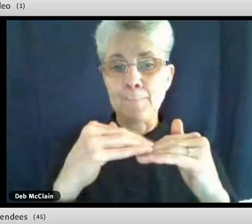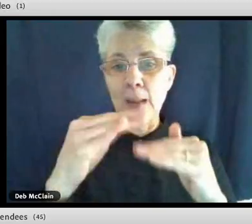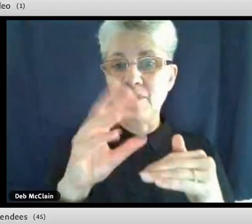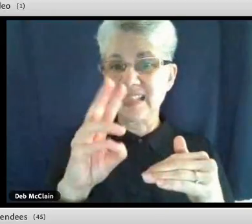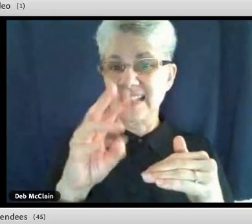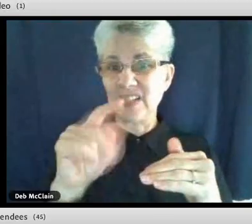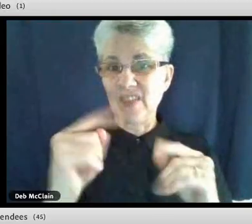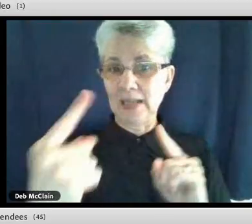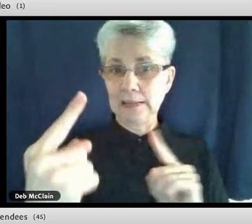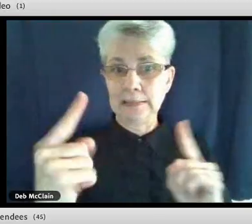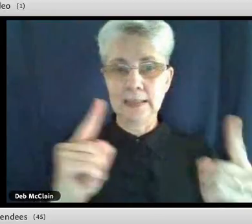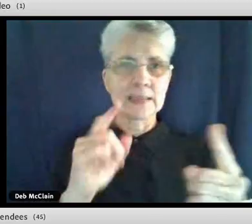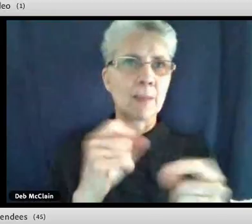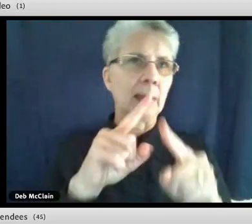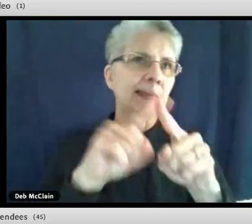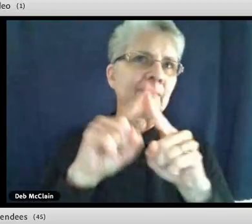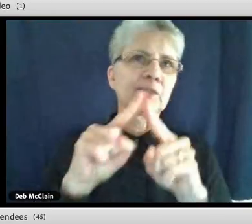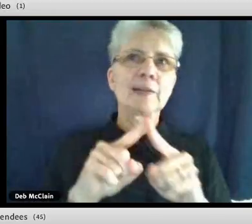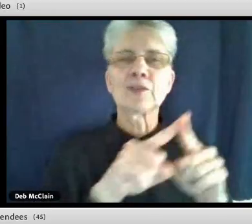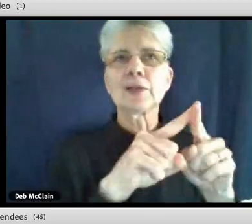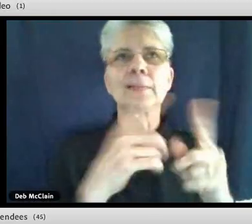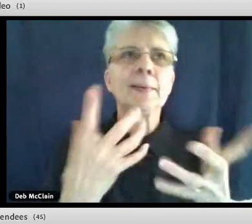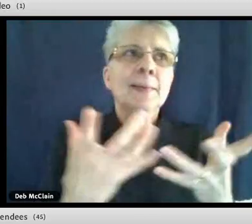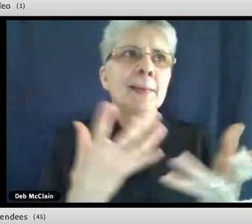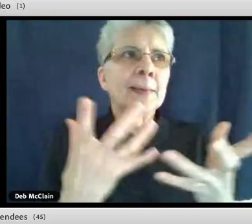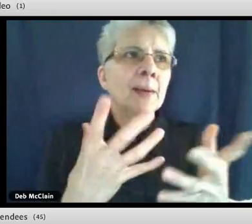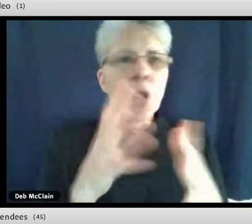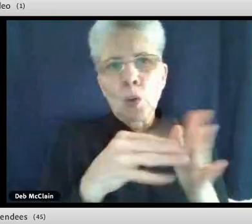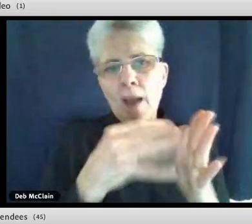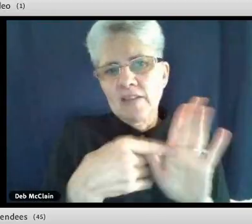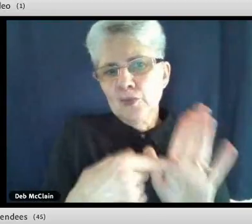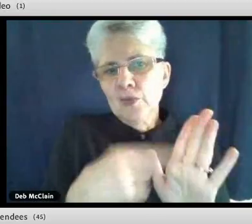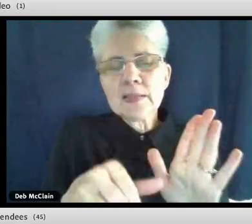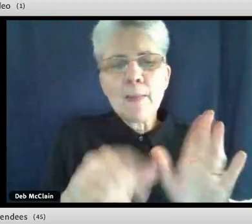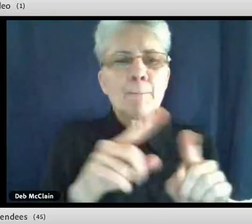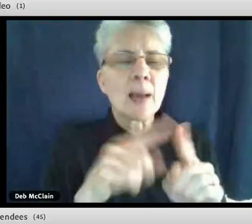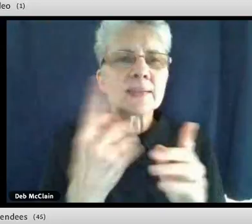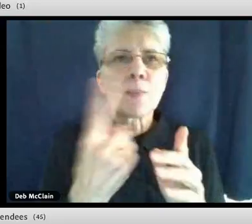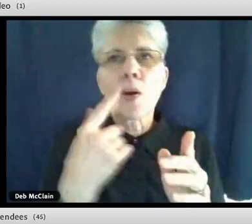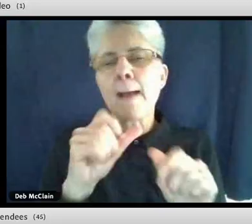Somebody had all kinds of different, you know, graphics for this. Somebody had put a graphic.